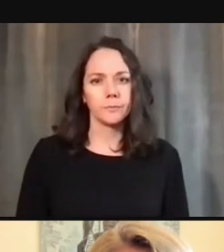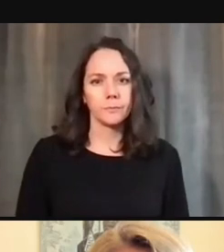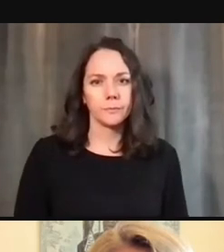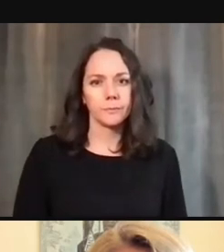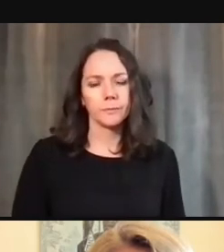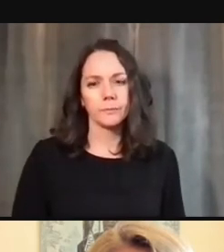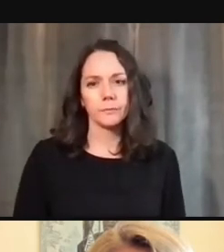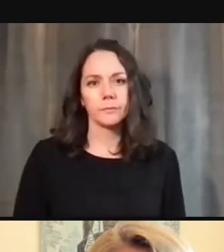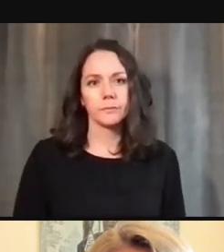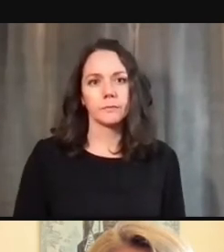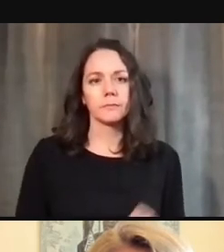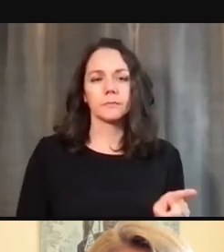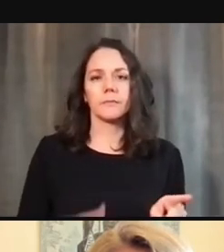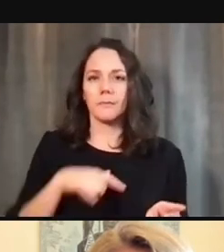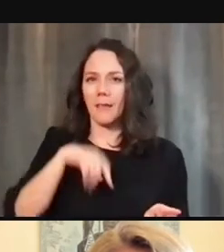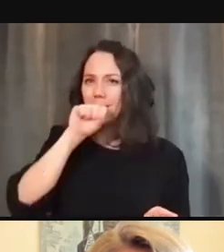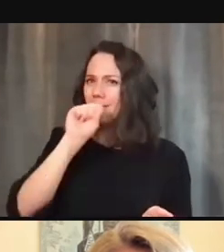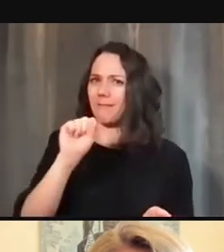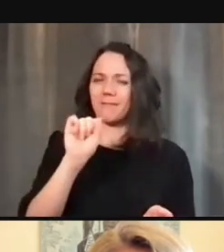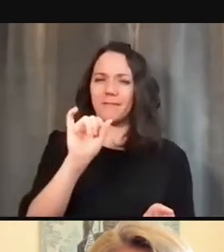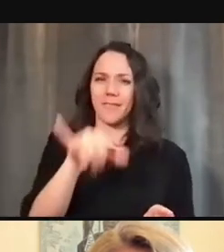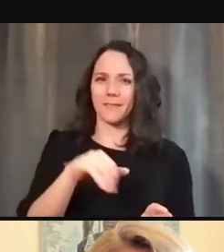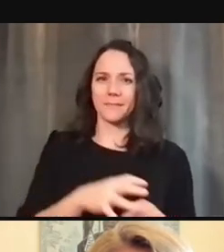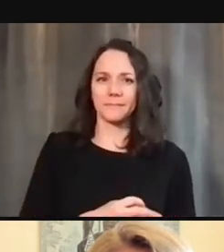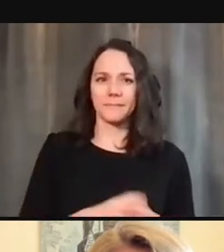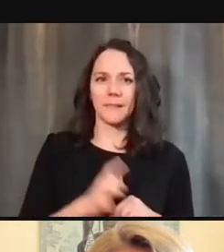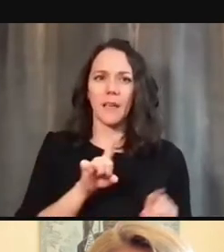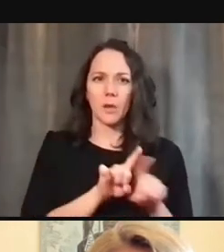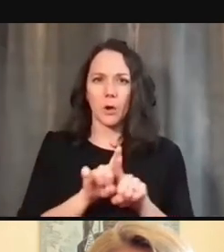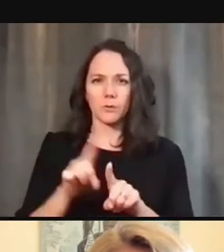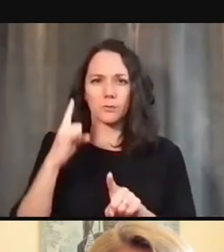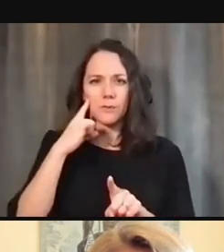I love that. I also think that these cultural